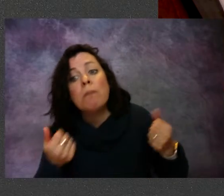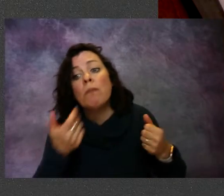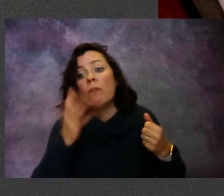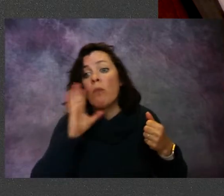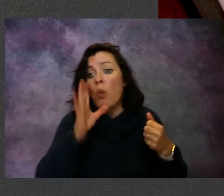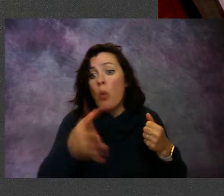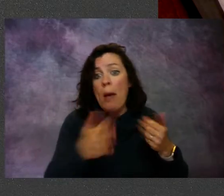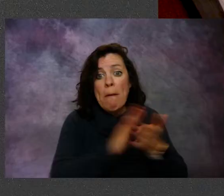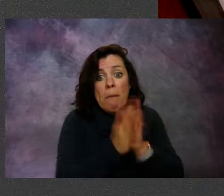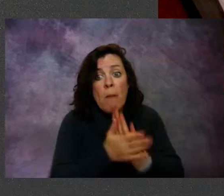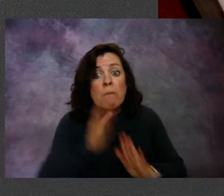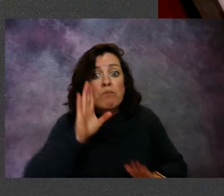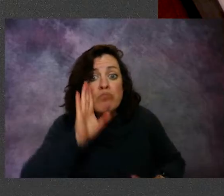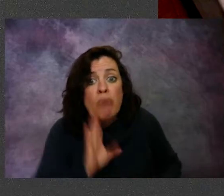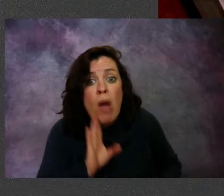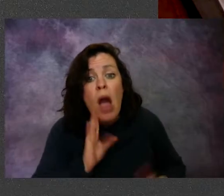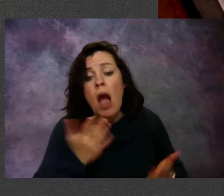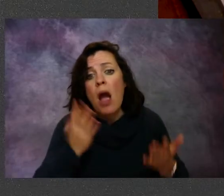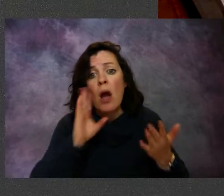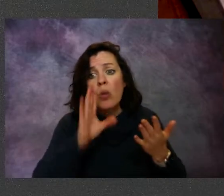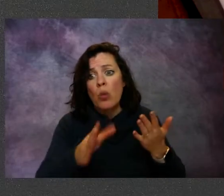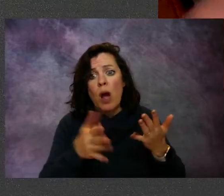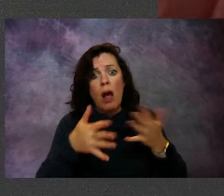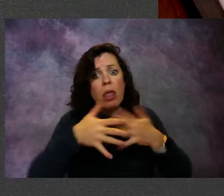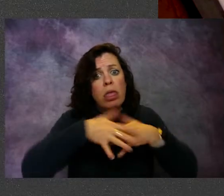What is going to happen to our coffee filter?